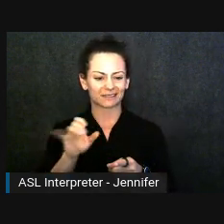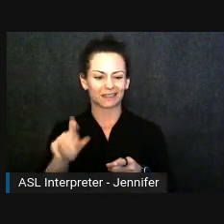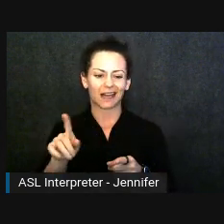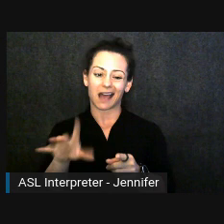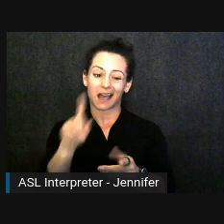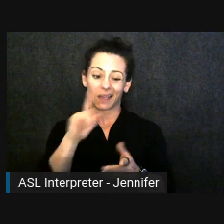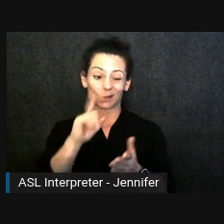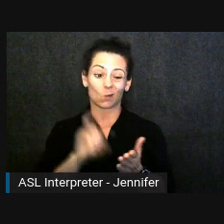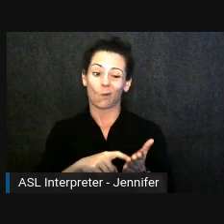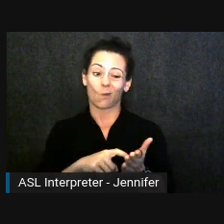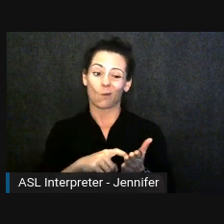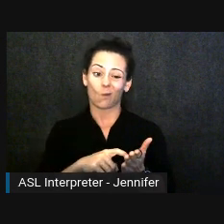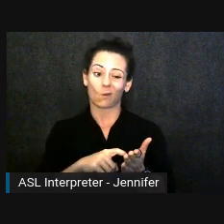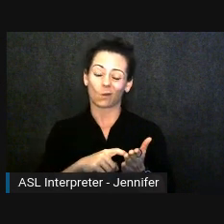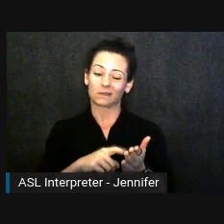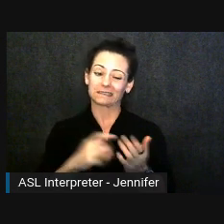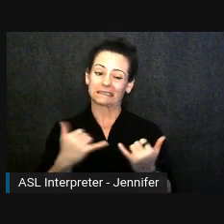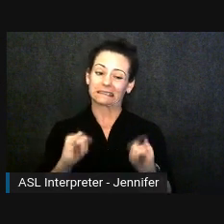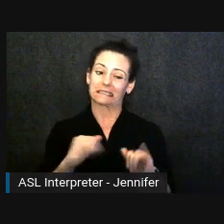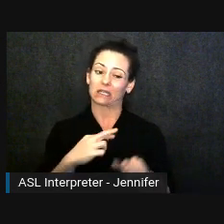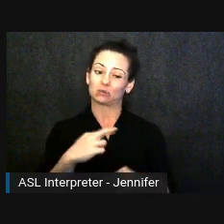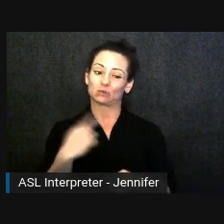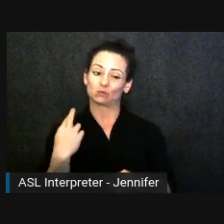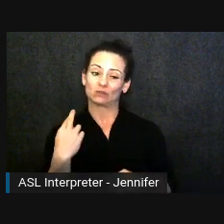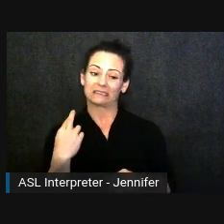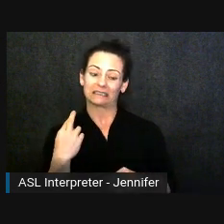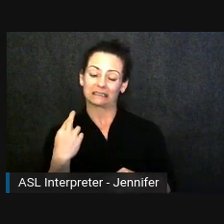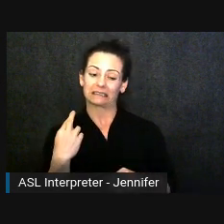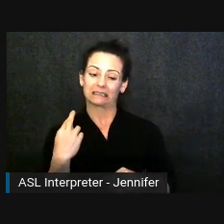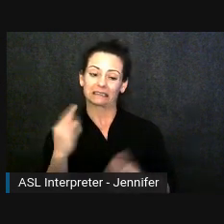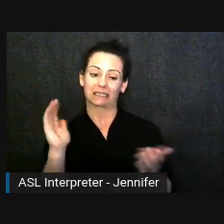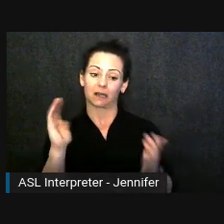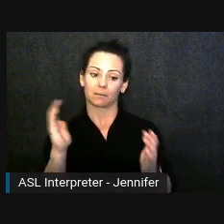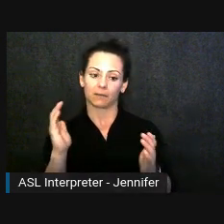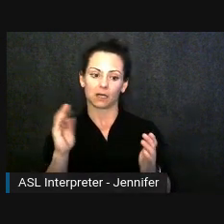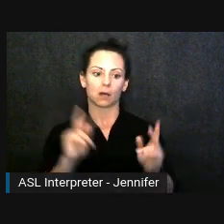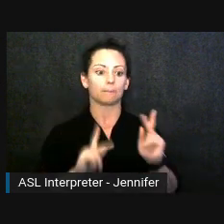still much riskier than having folks who are completely embedded